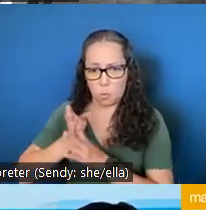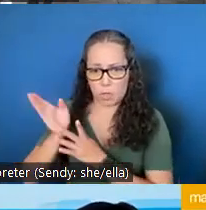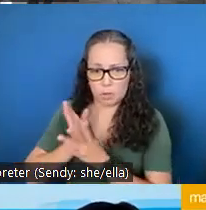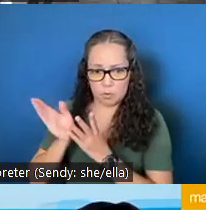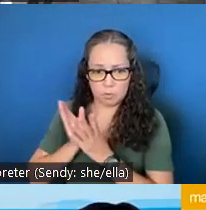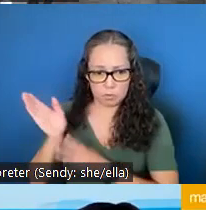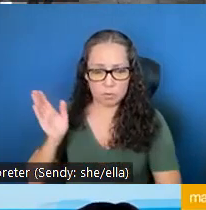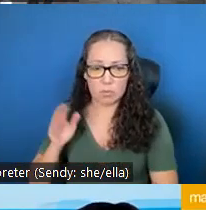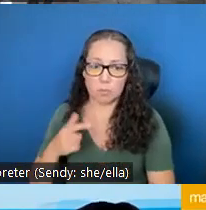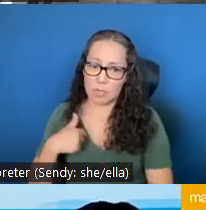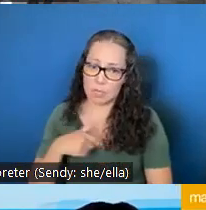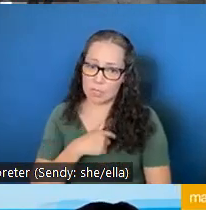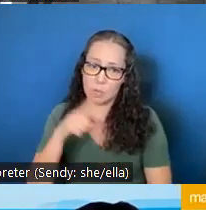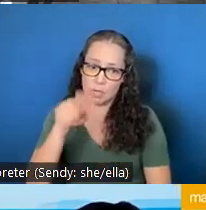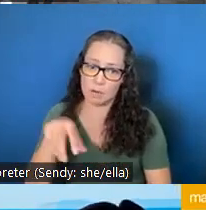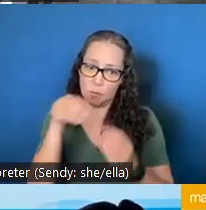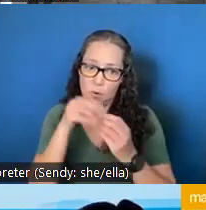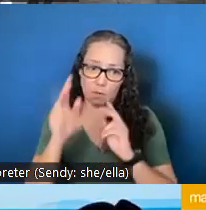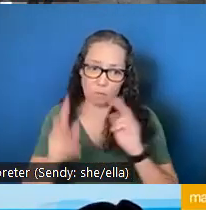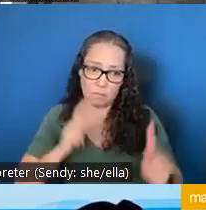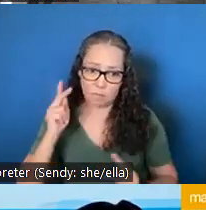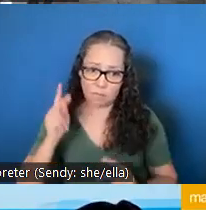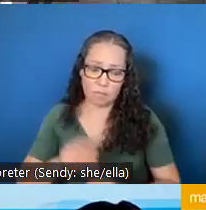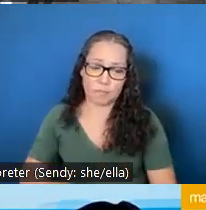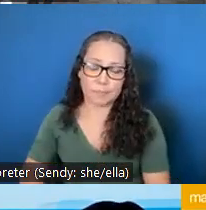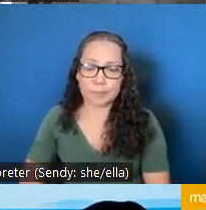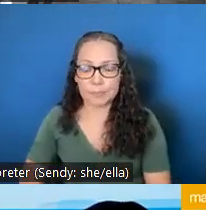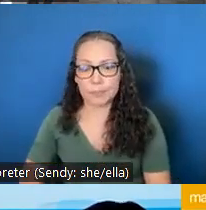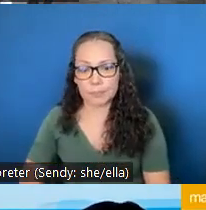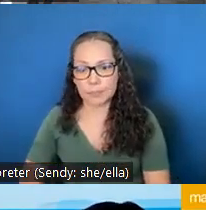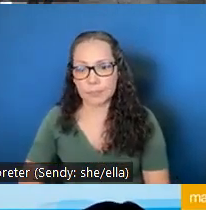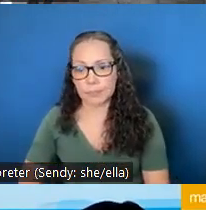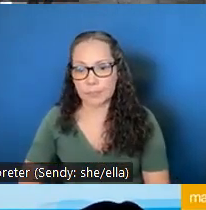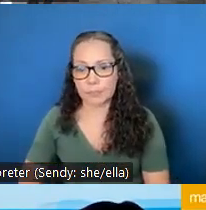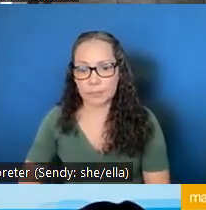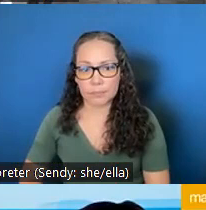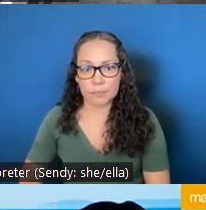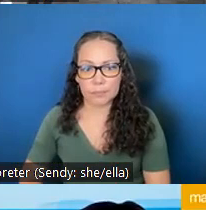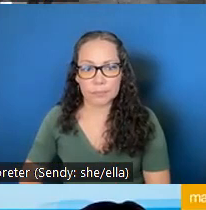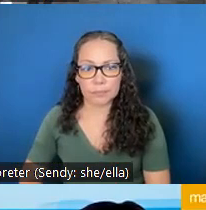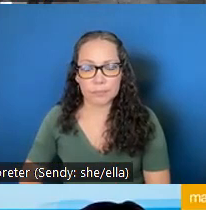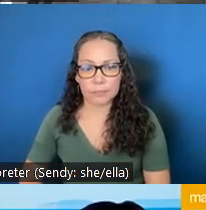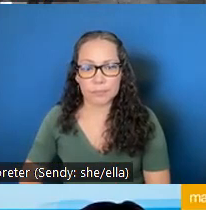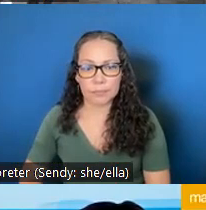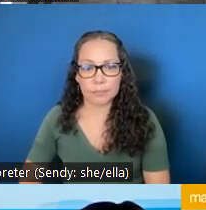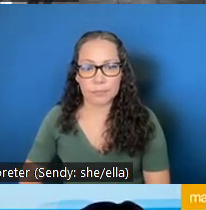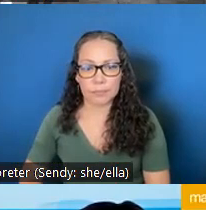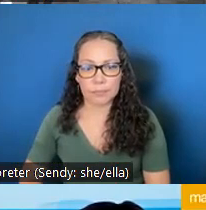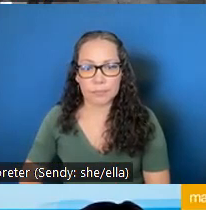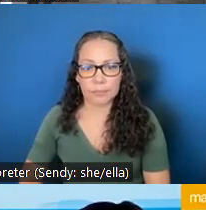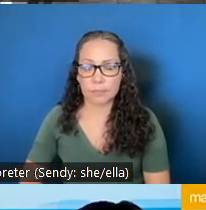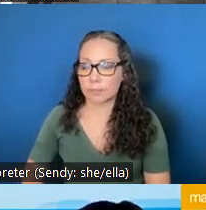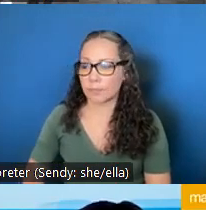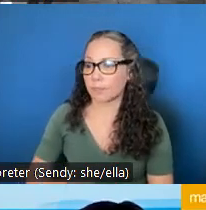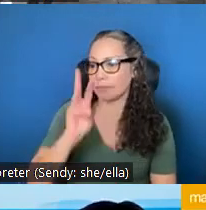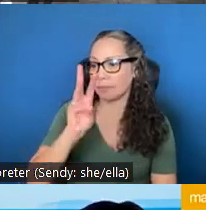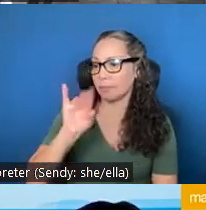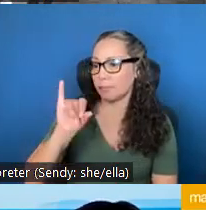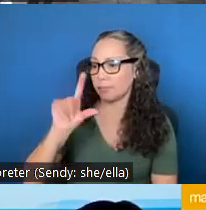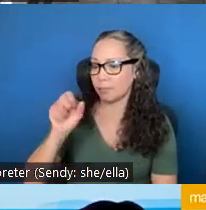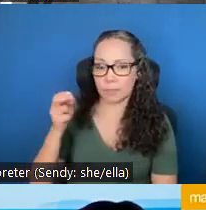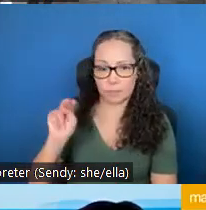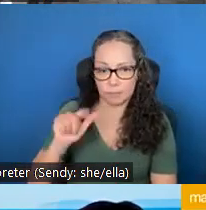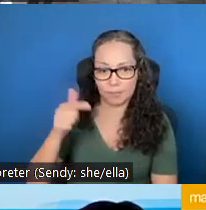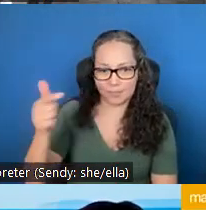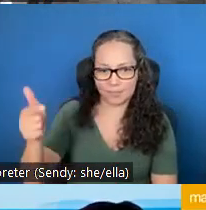counselors great um yeah Wilson um would like to this is Wilson again would like to make another